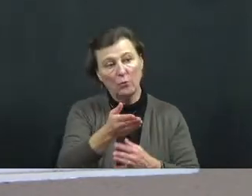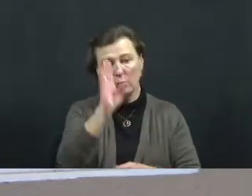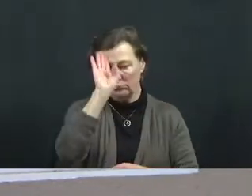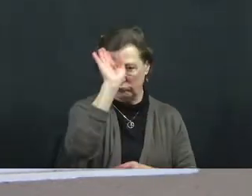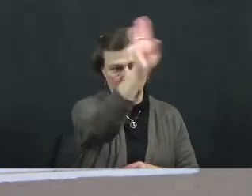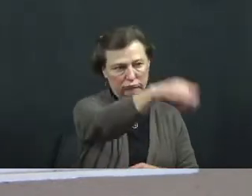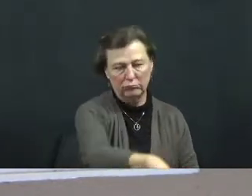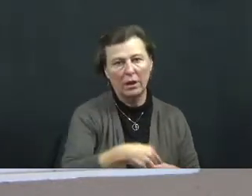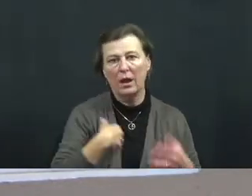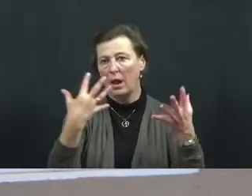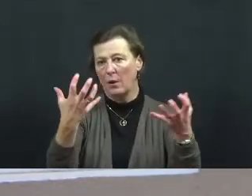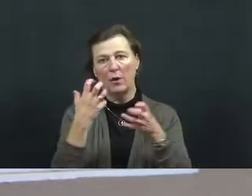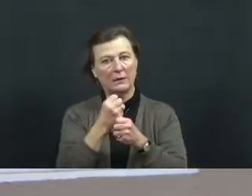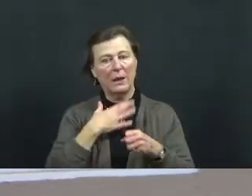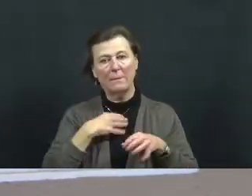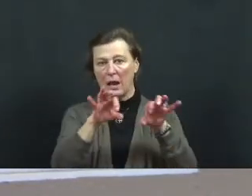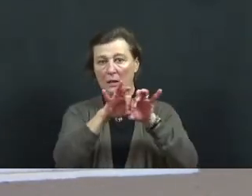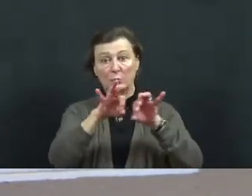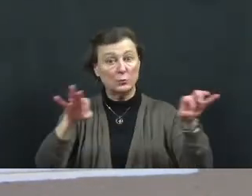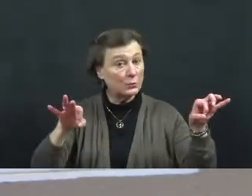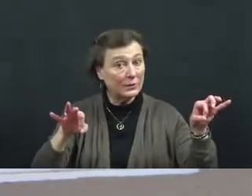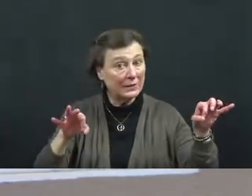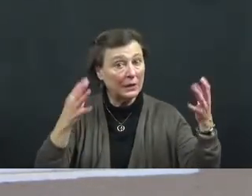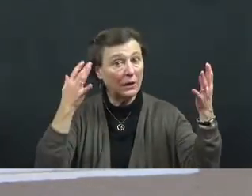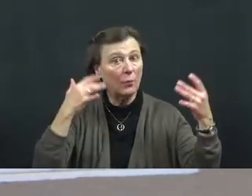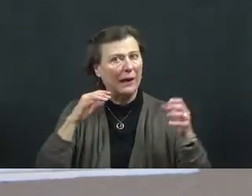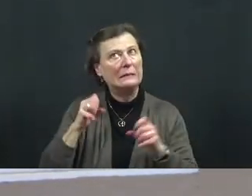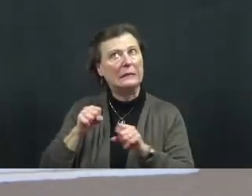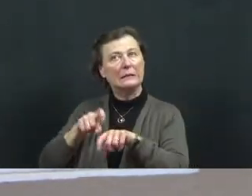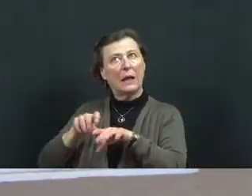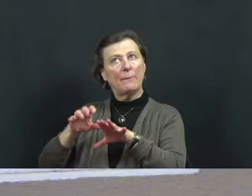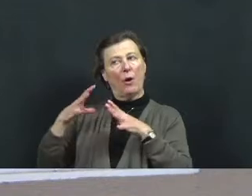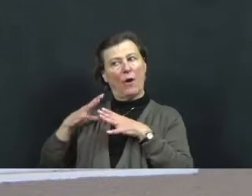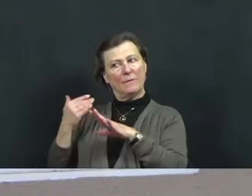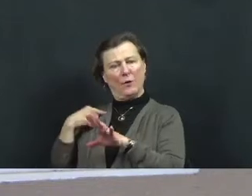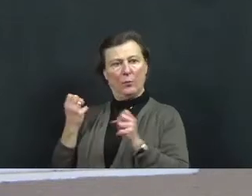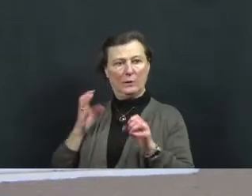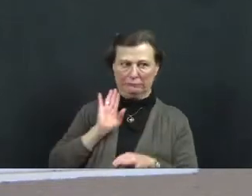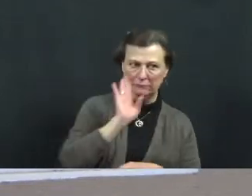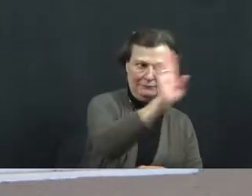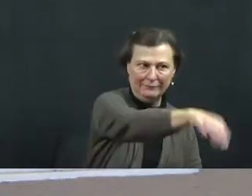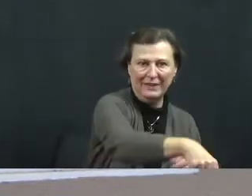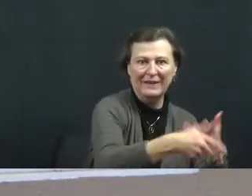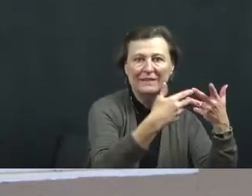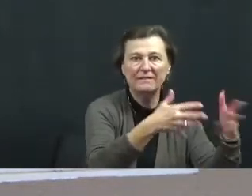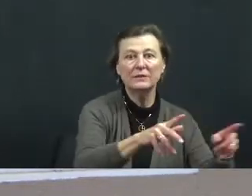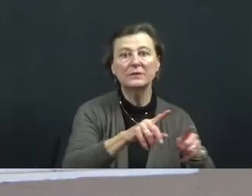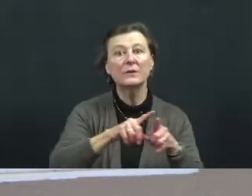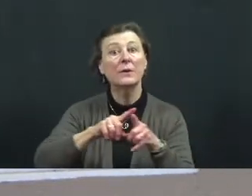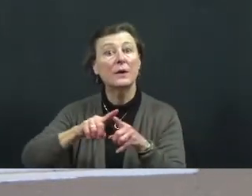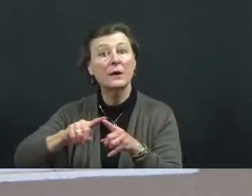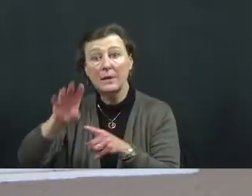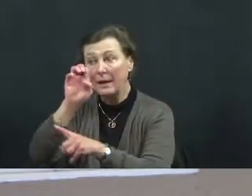I wanted to get my degree because I had taken some time off and went back to school. But, Ed was a perennial student.